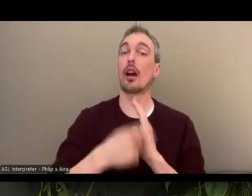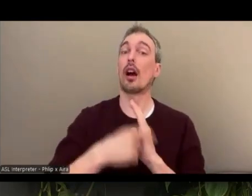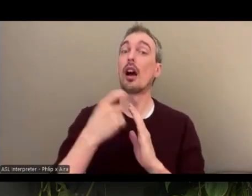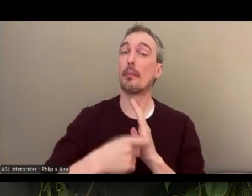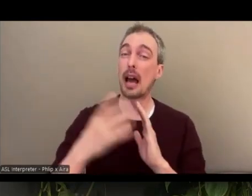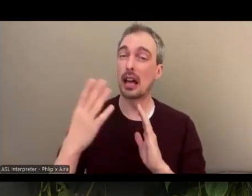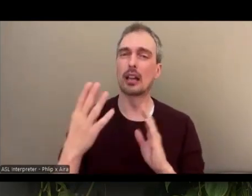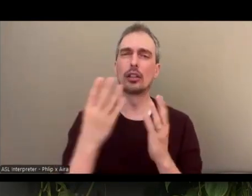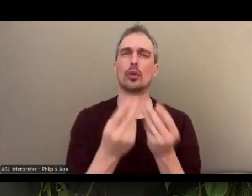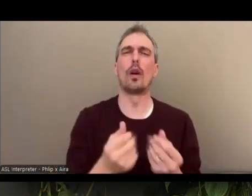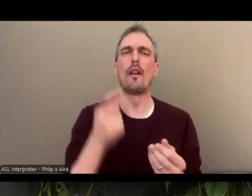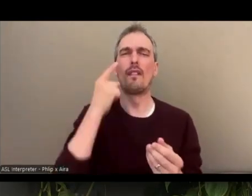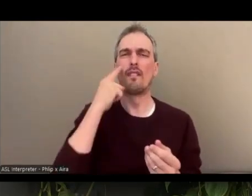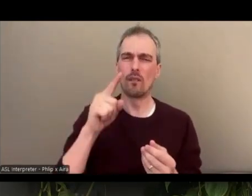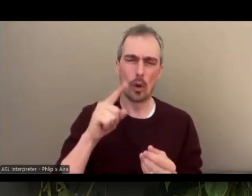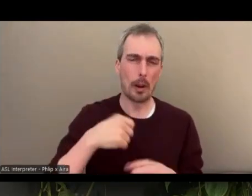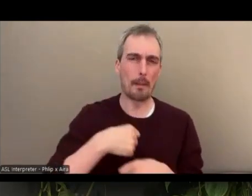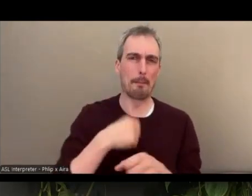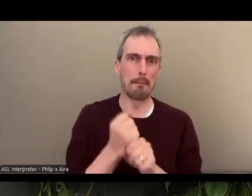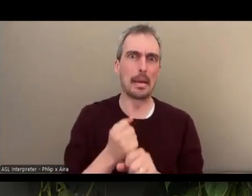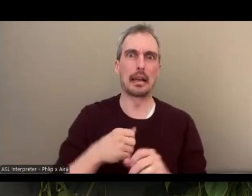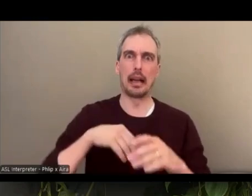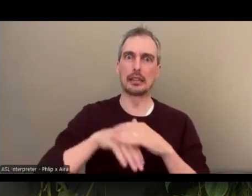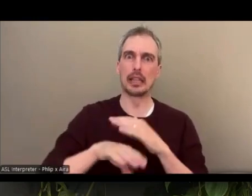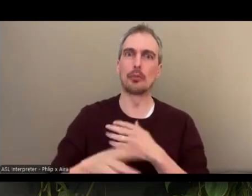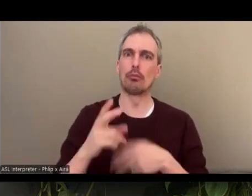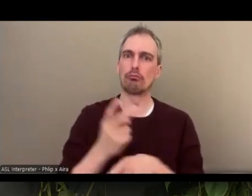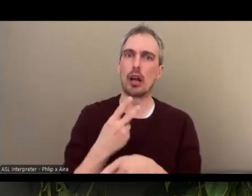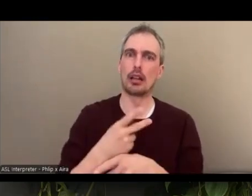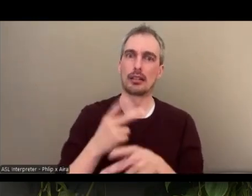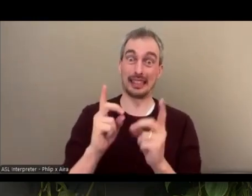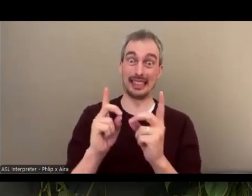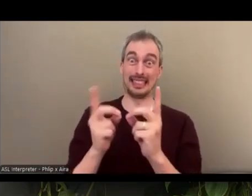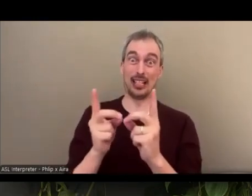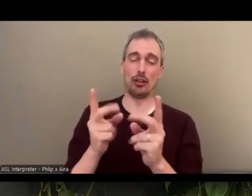products can contribute significantly to improving our accessibility maturity.